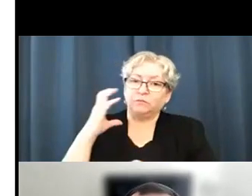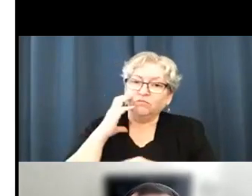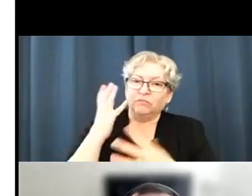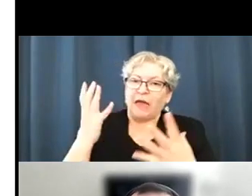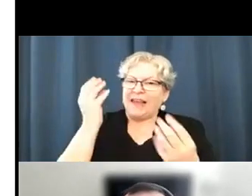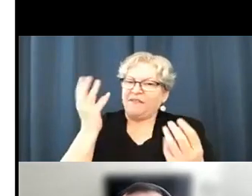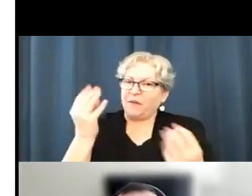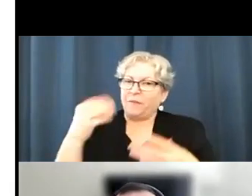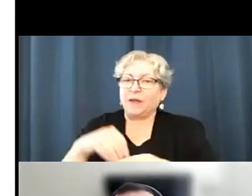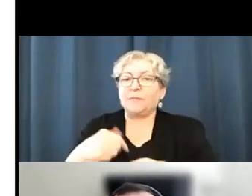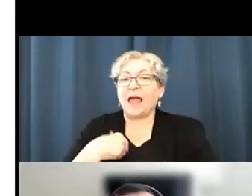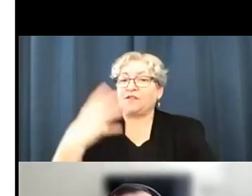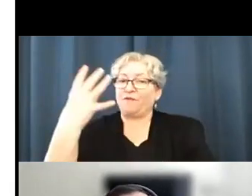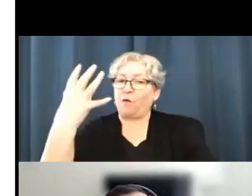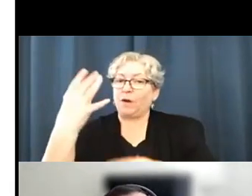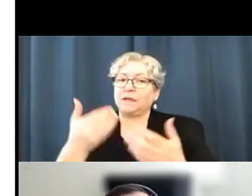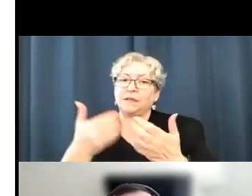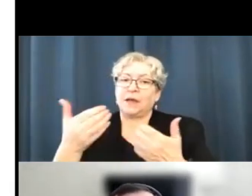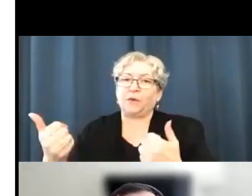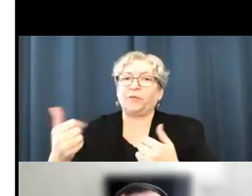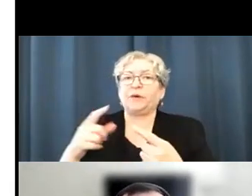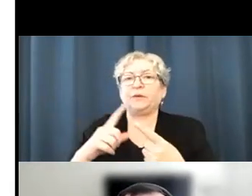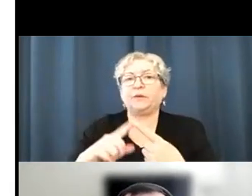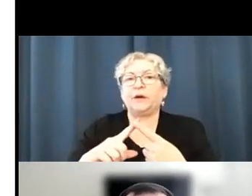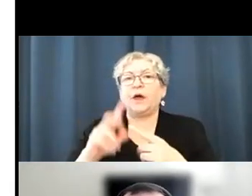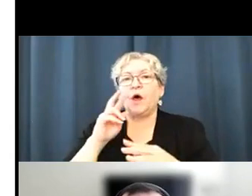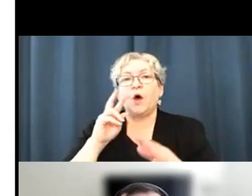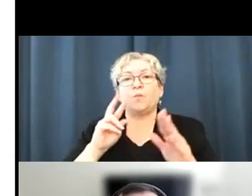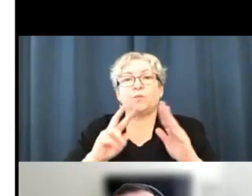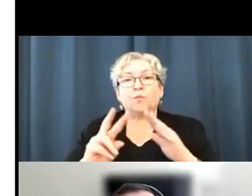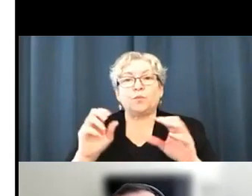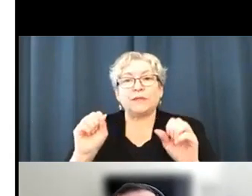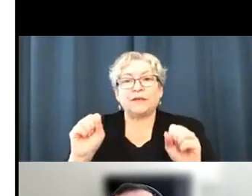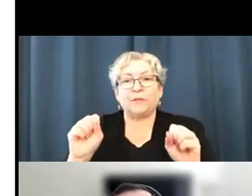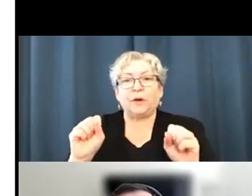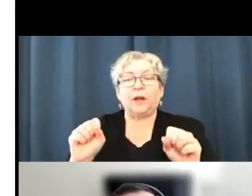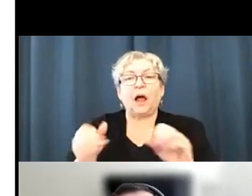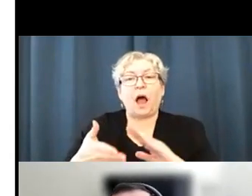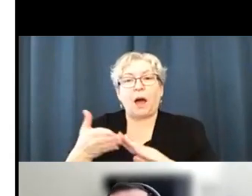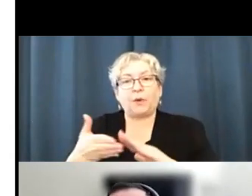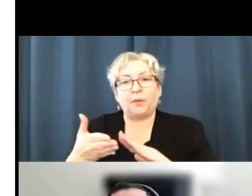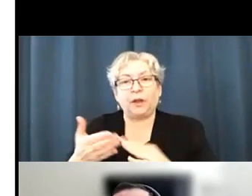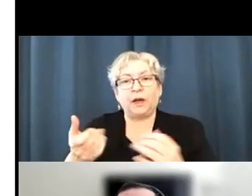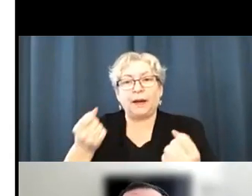into four principles; perceivable, operable, understandable and robust. And so, for perceivable, if we're thinking about somebody